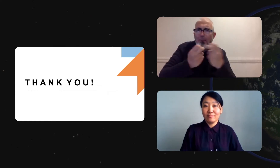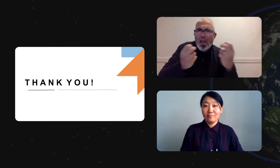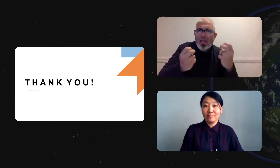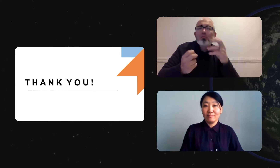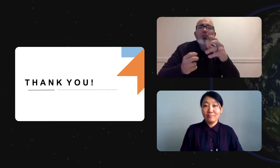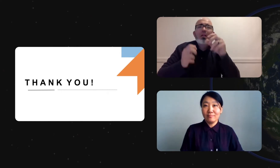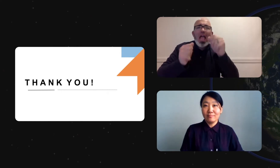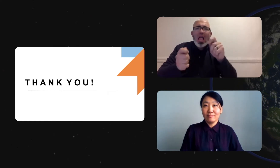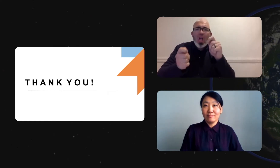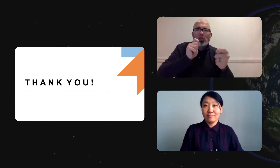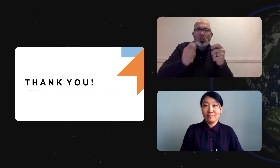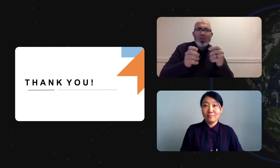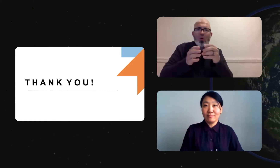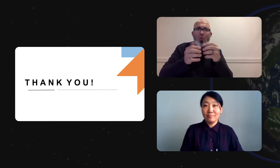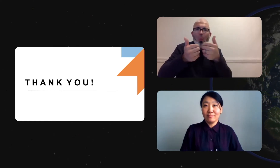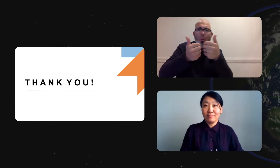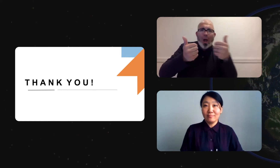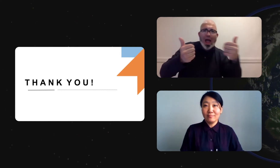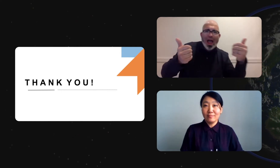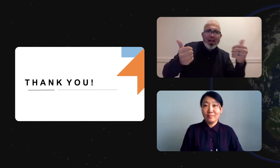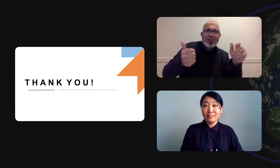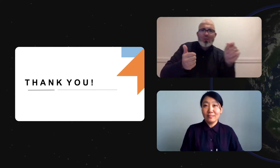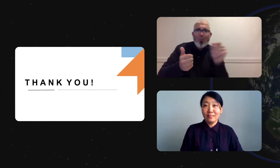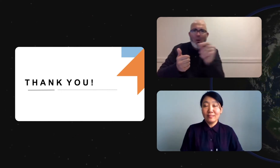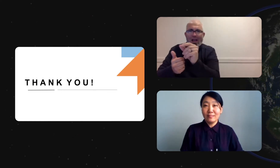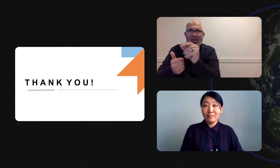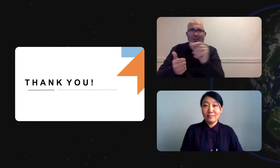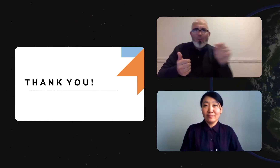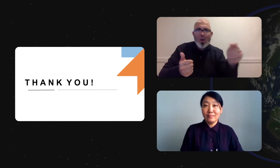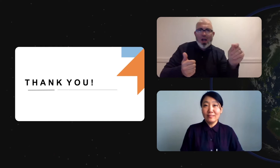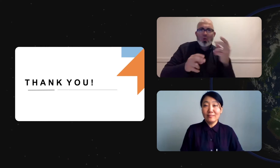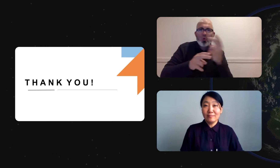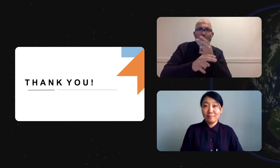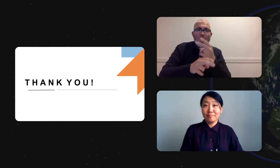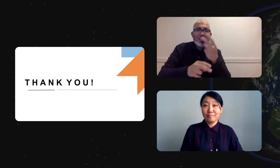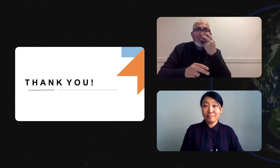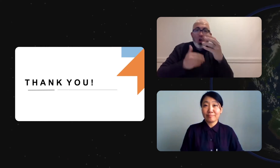There are people commenting that they can't see the panelists.